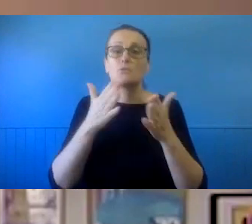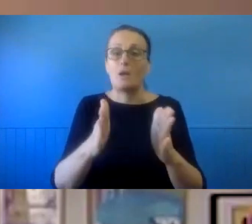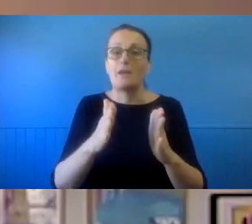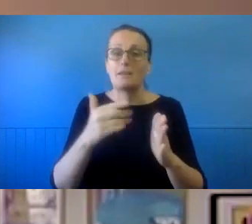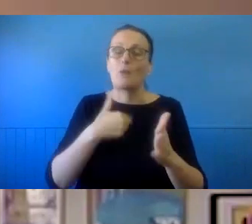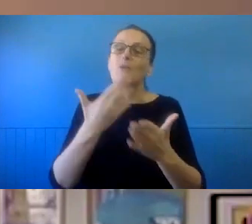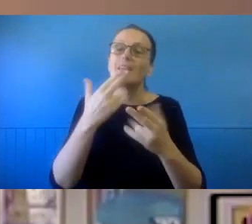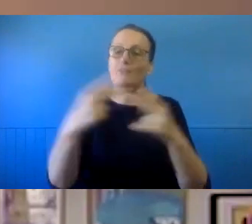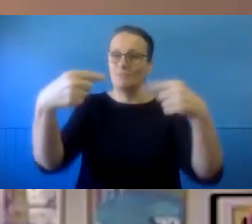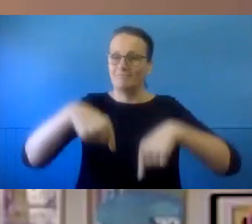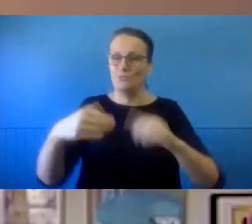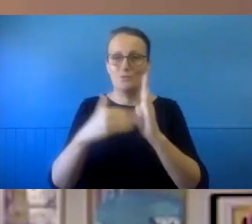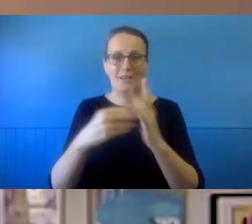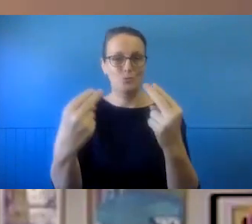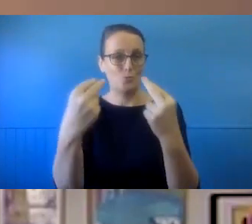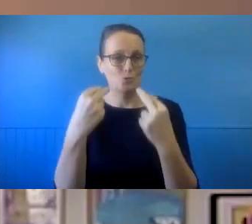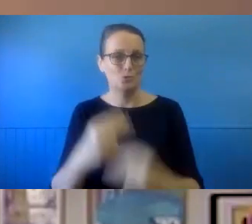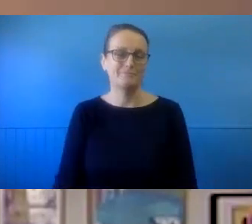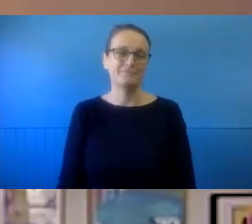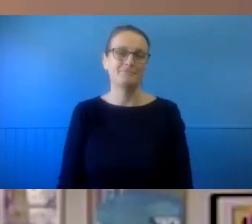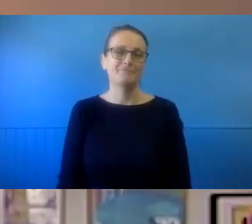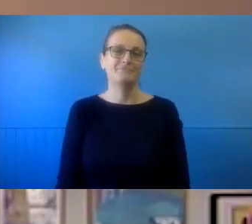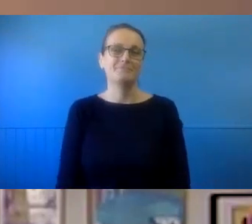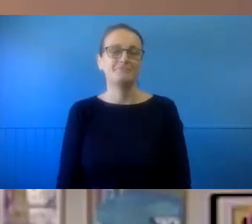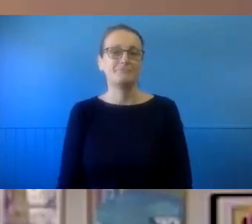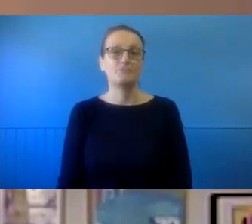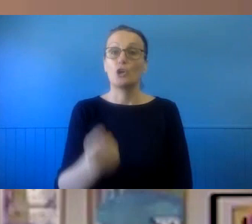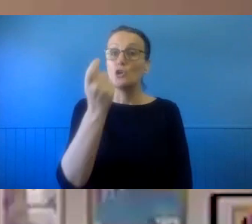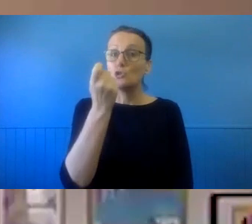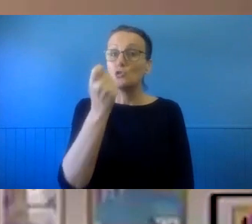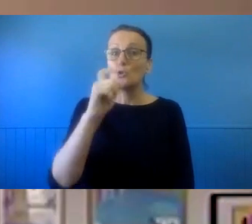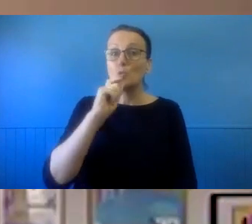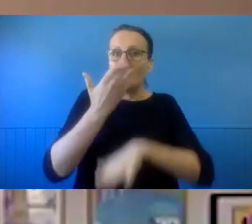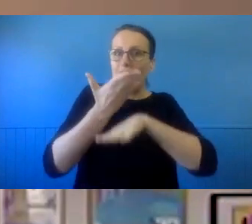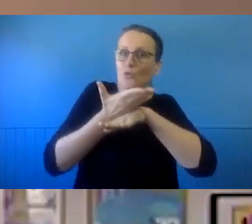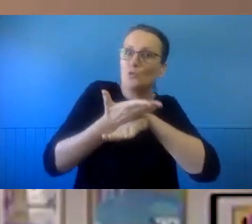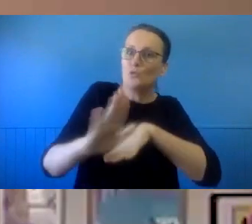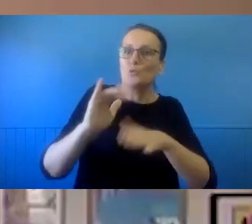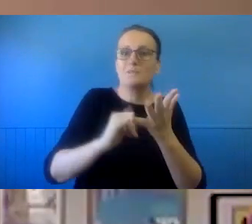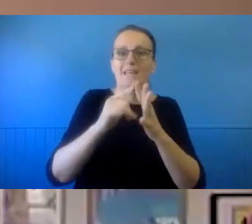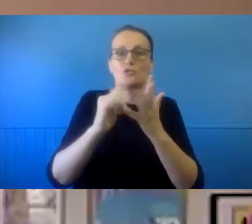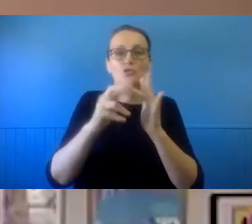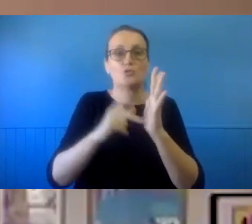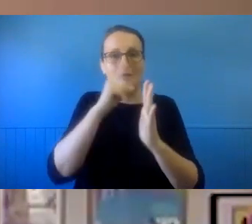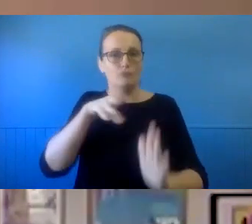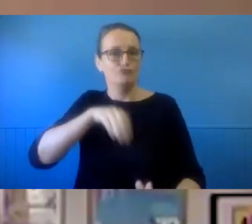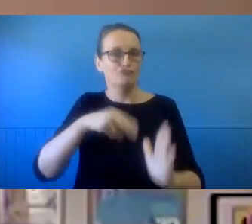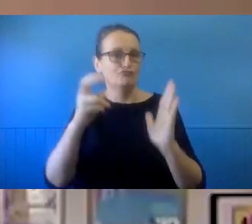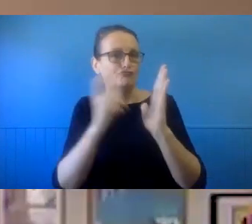today. Soon we'll be launching some fresh new sessions for you to sign up